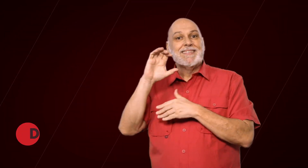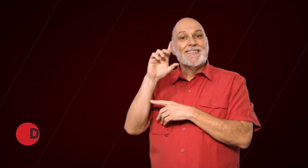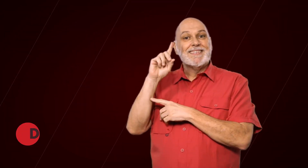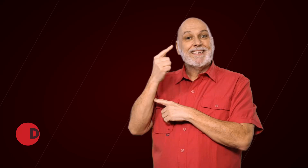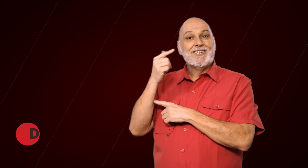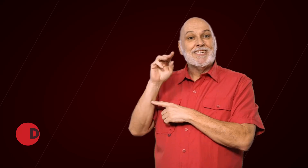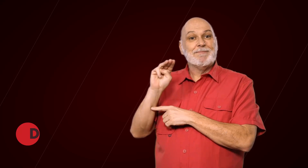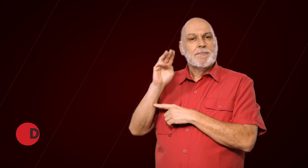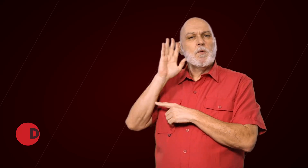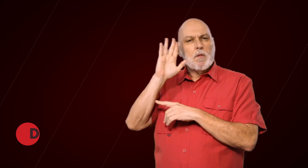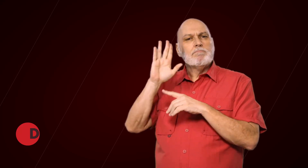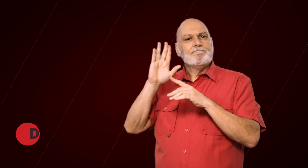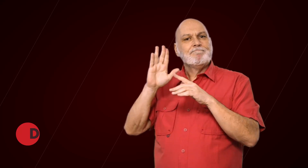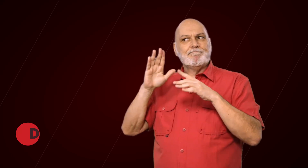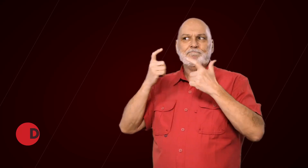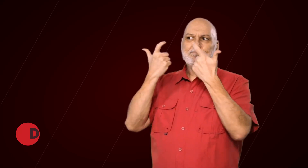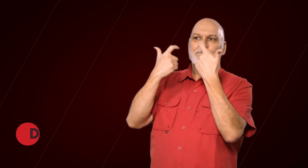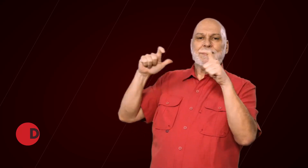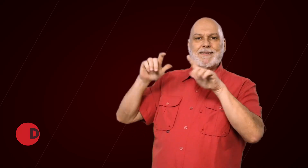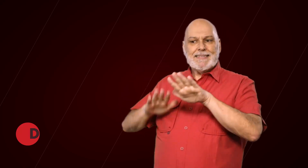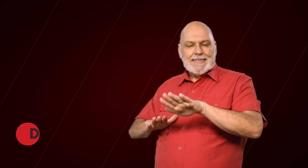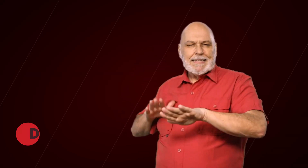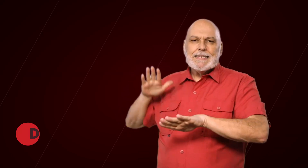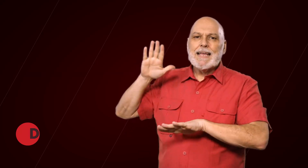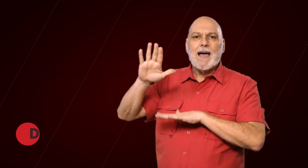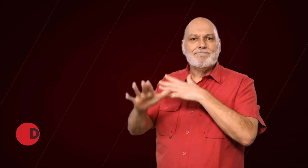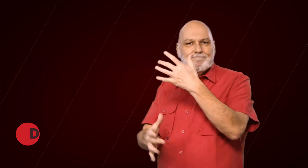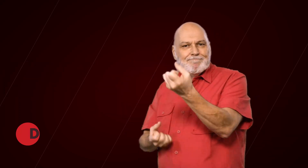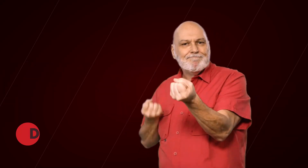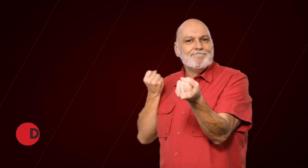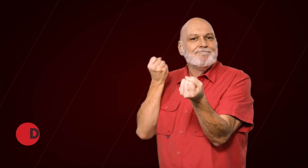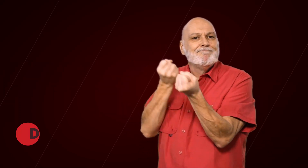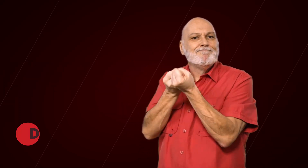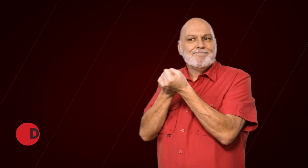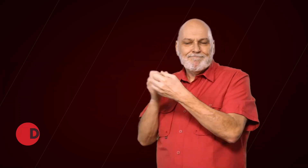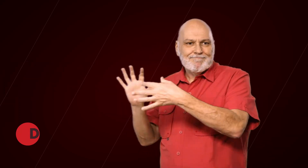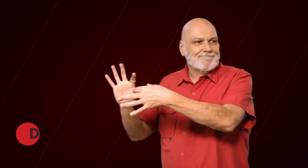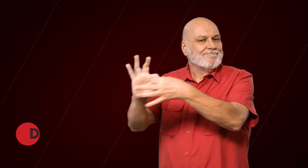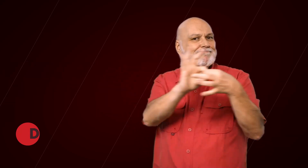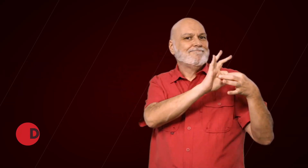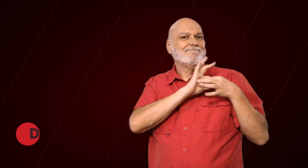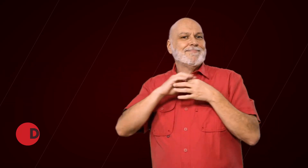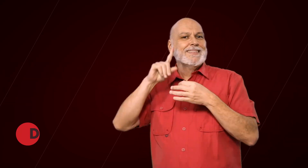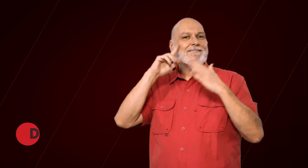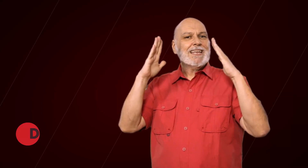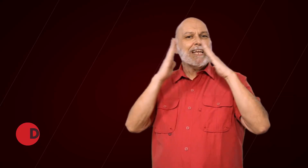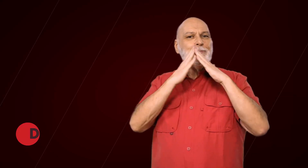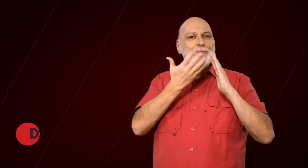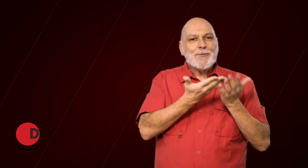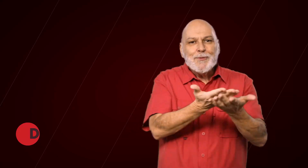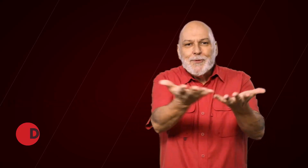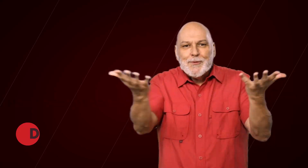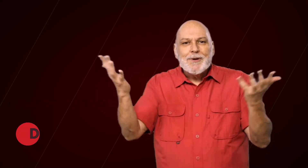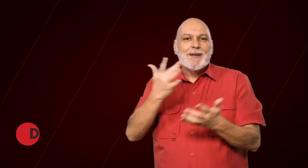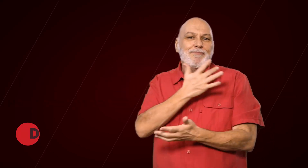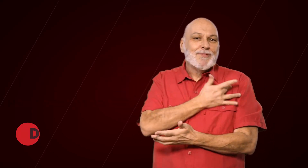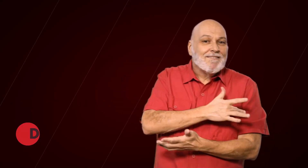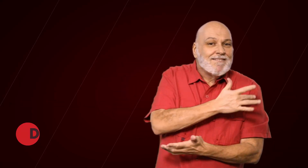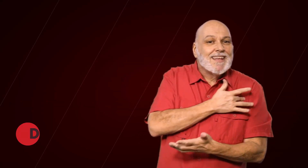Hopefully CDGM will be a big step towards linking Deaf communities